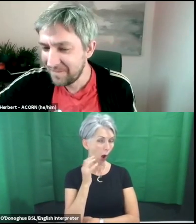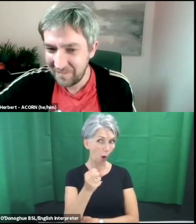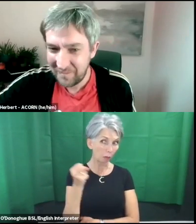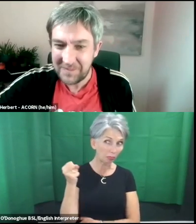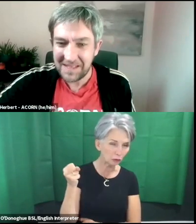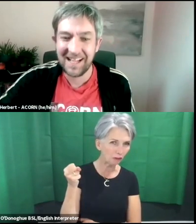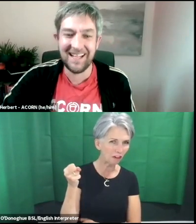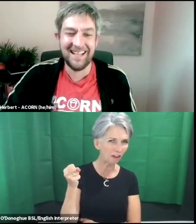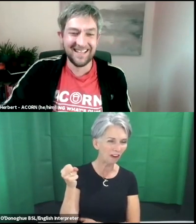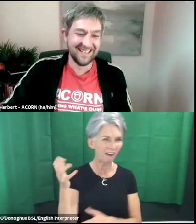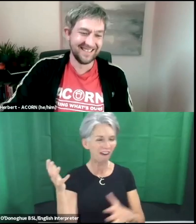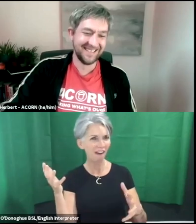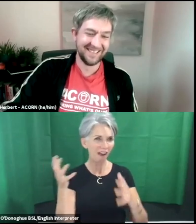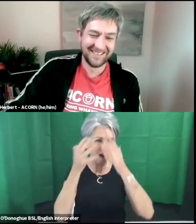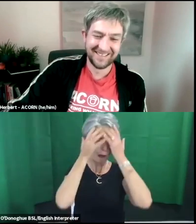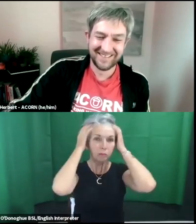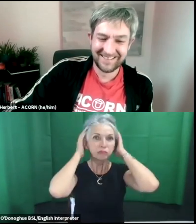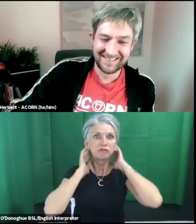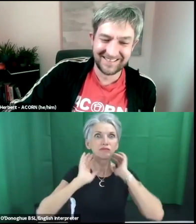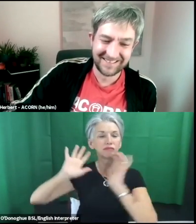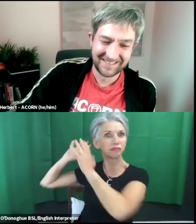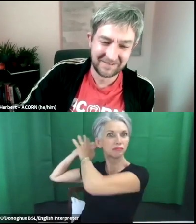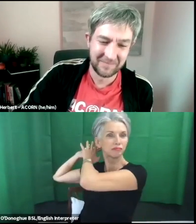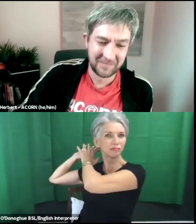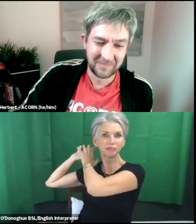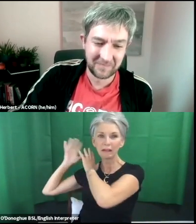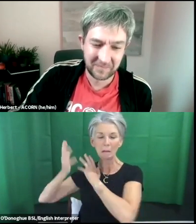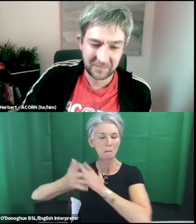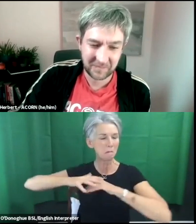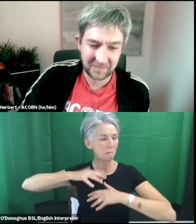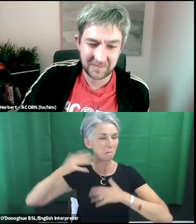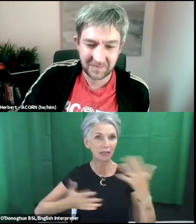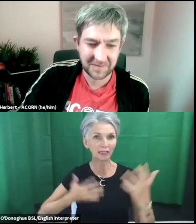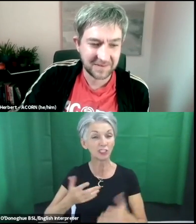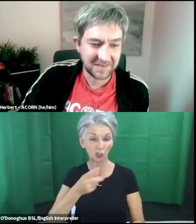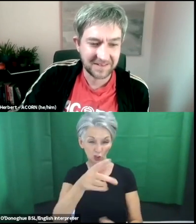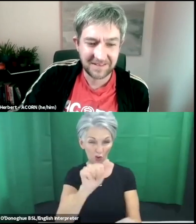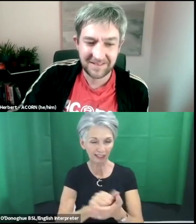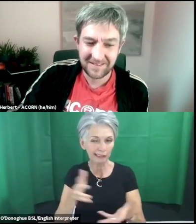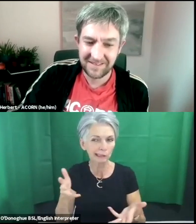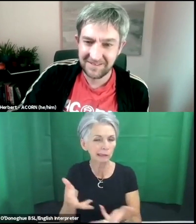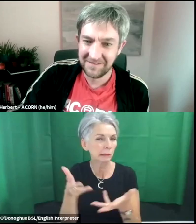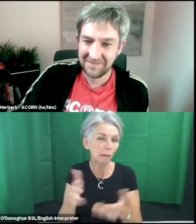Cause it's just a huge mess back there, and it's that thing, right? It is rubbing the wound of going, "yeah, maybe it is fine, but